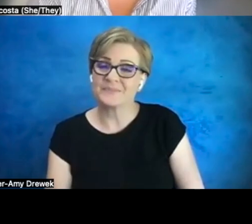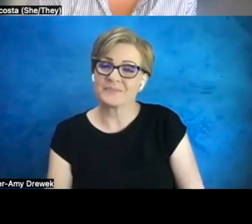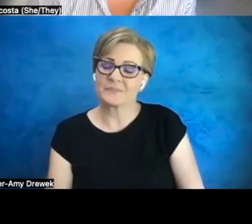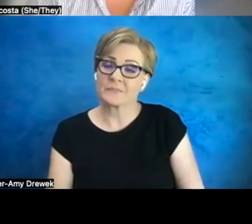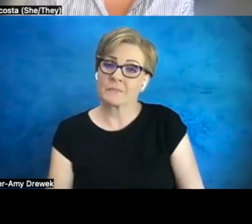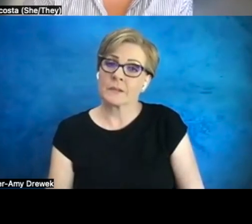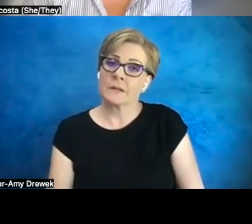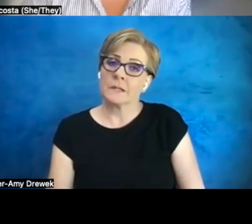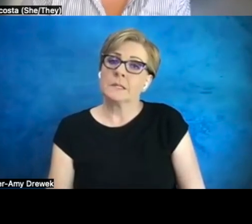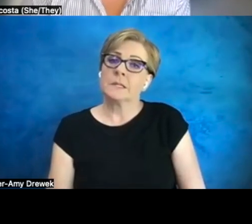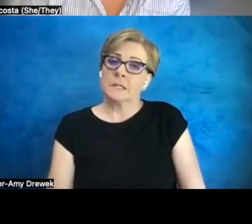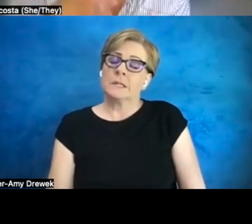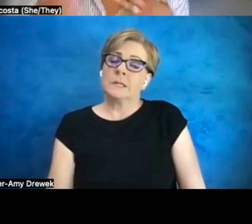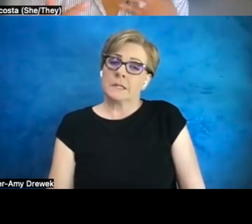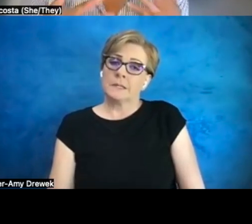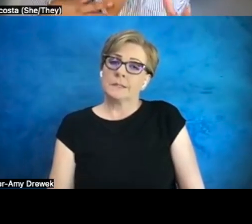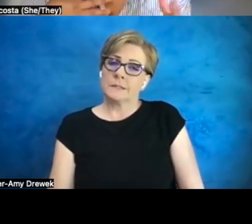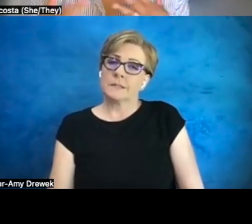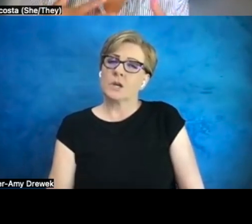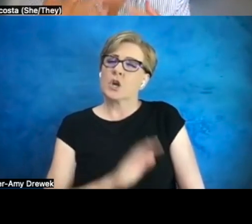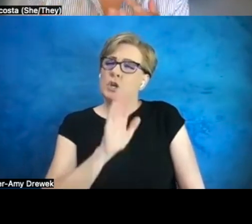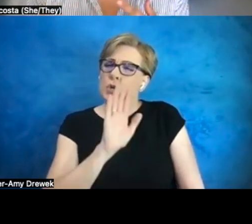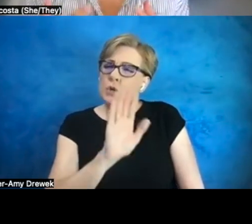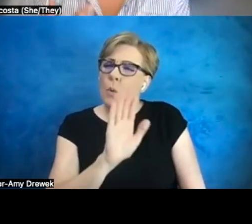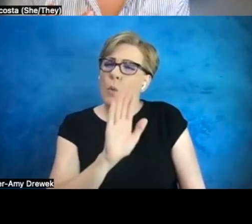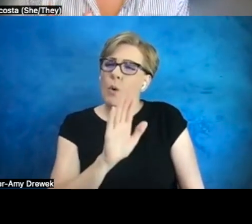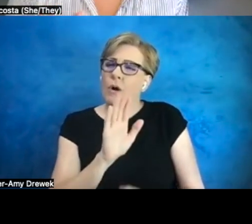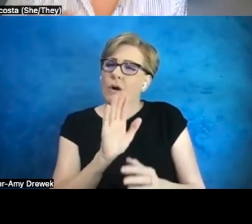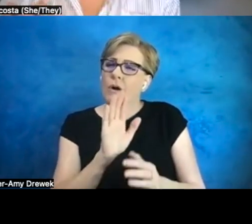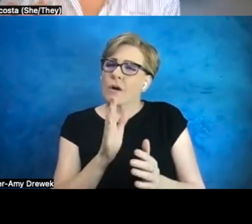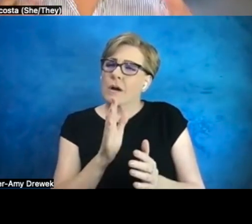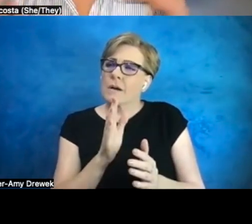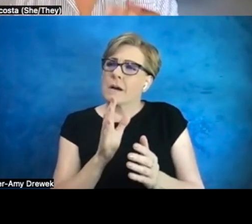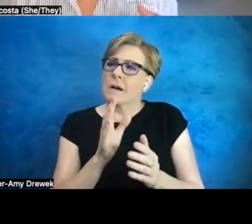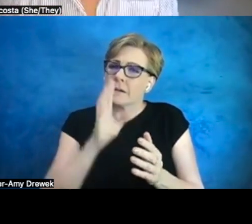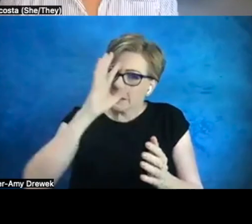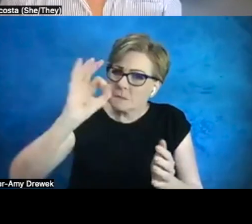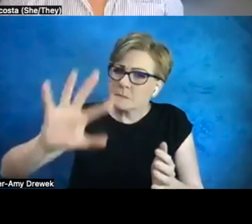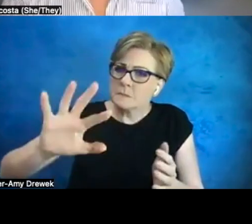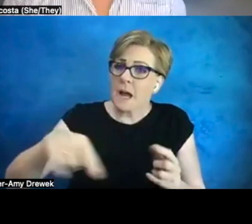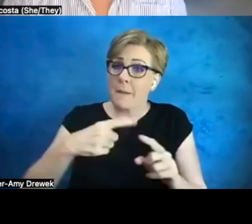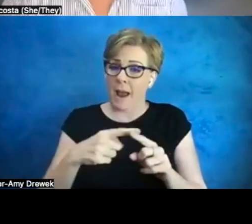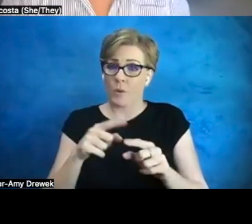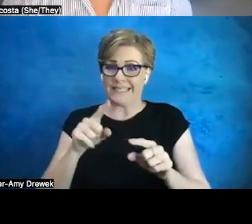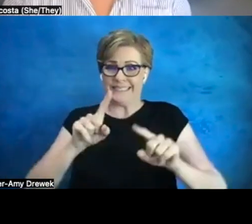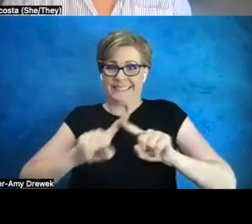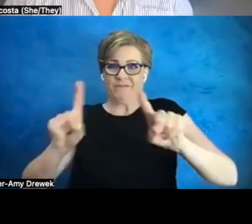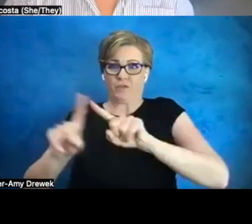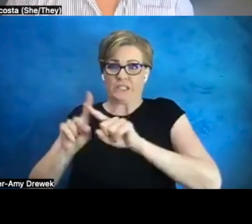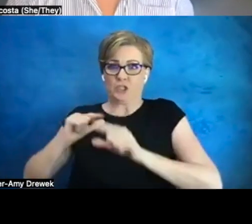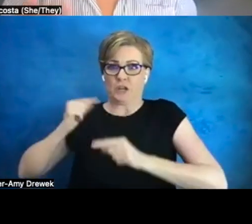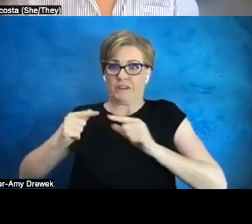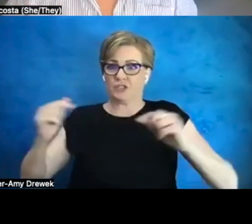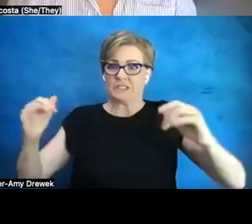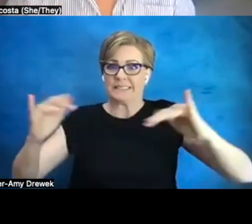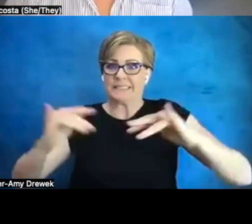what you shared about intergenerational planning. If you have the ability to connect with the young